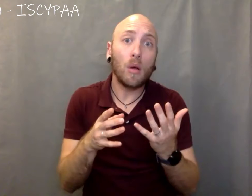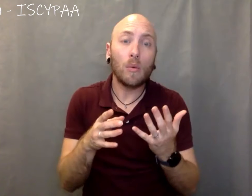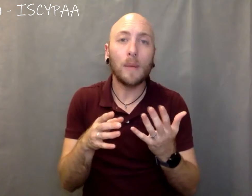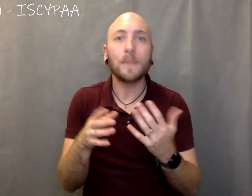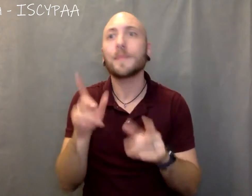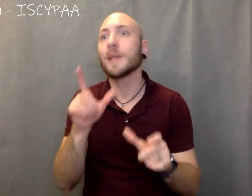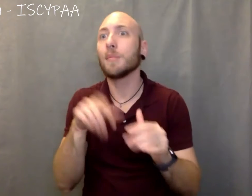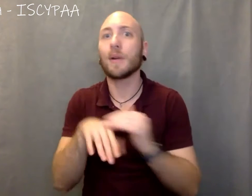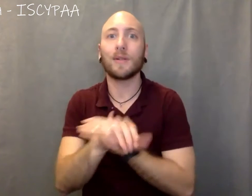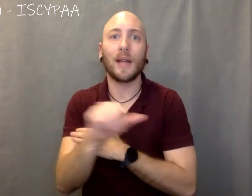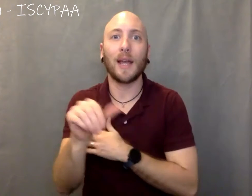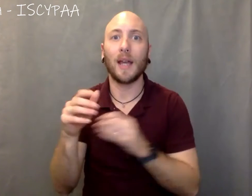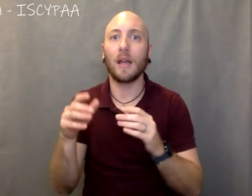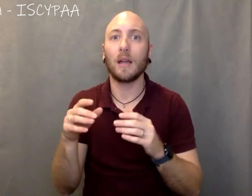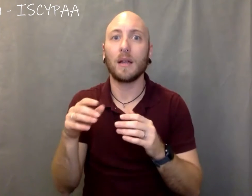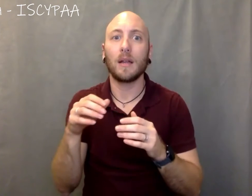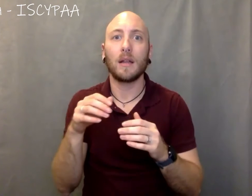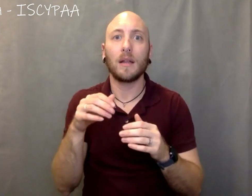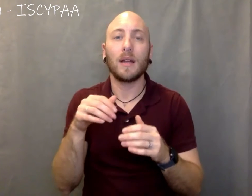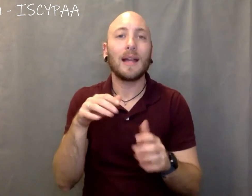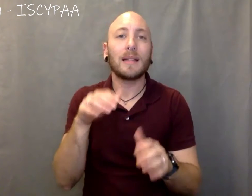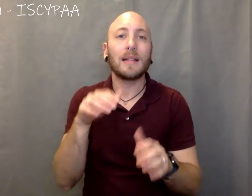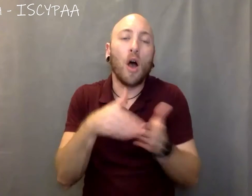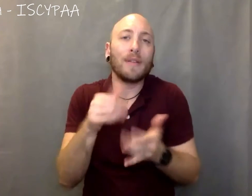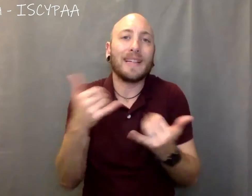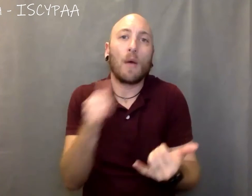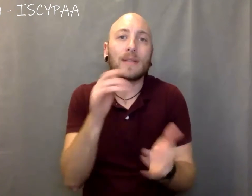meeting and don't just always look up in the directory, a lot of times by referral or it's by